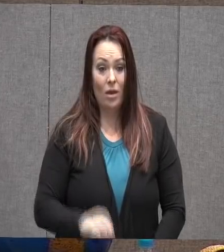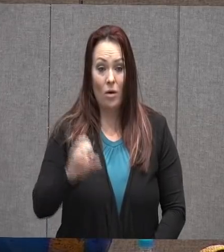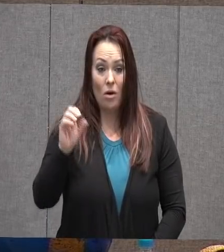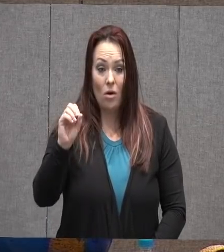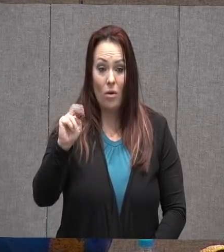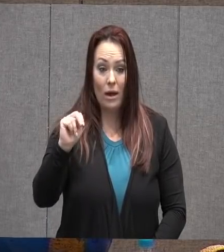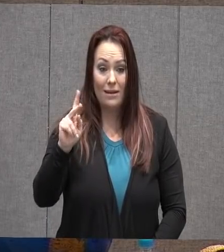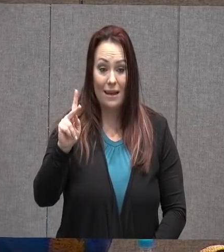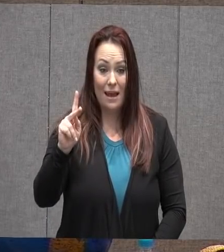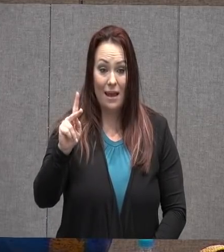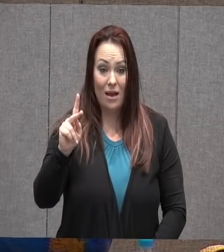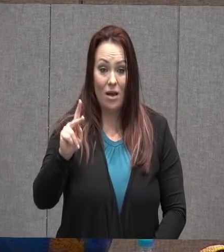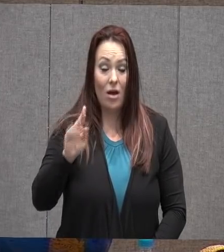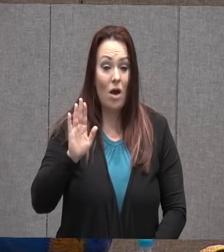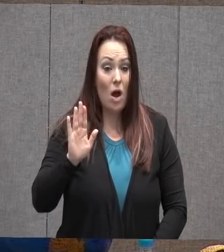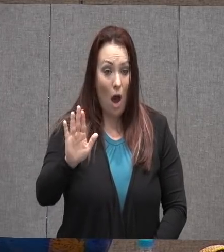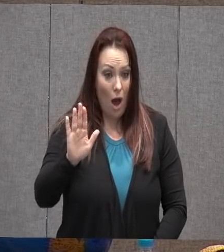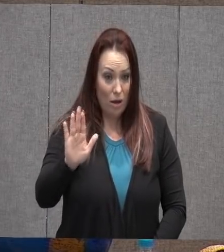O-N-K, honk, onk.